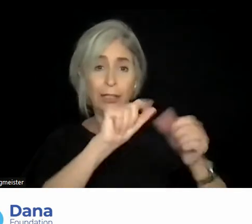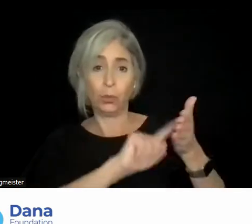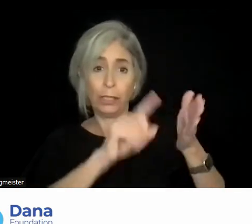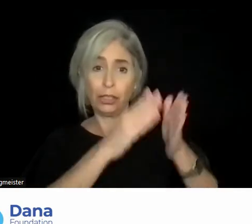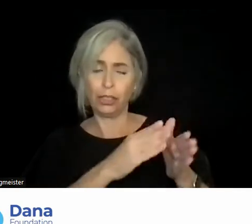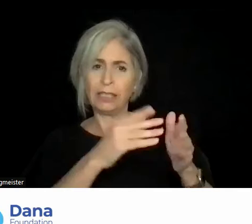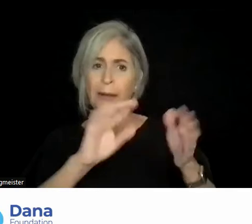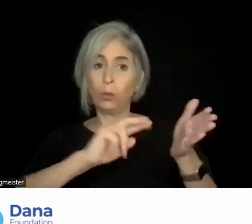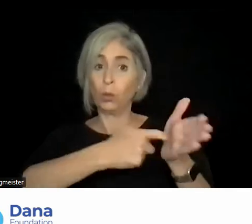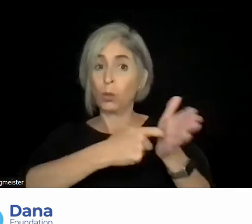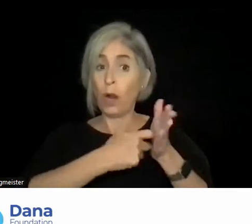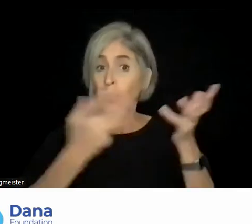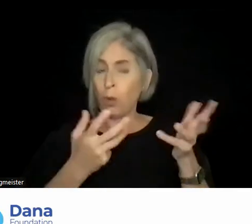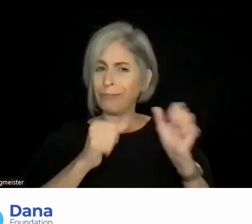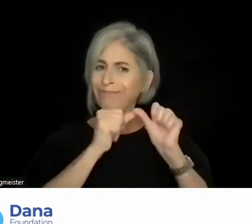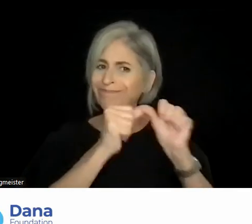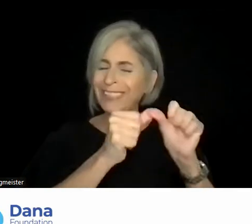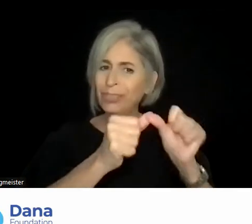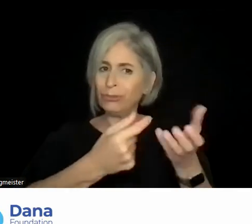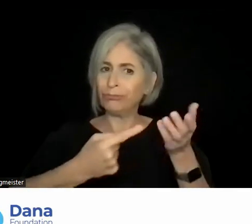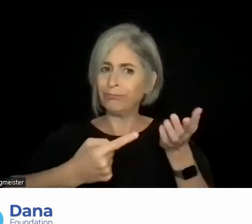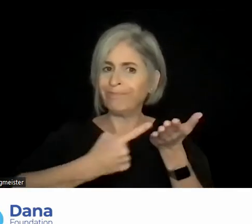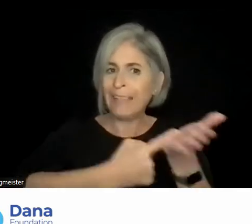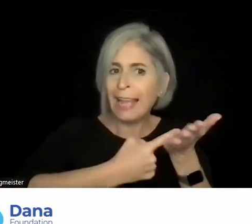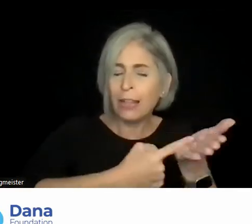think at the heart of it, it is the idea